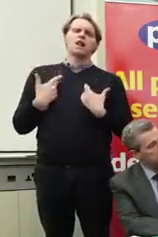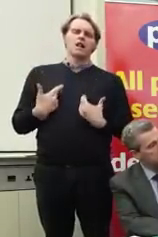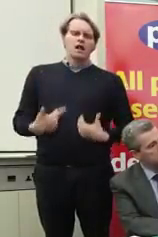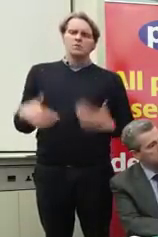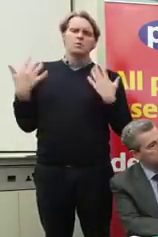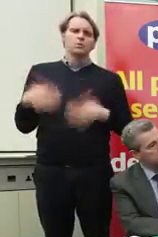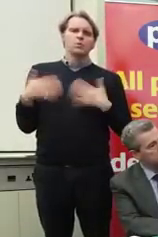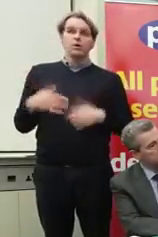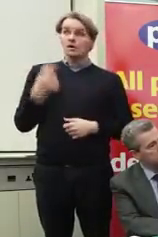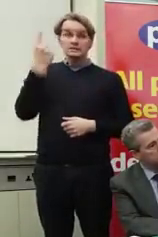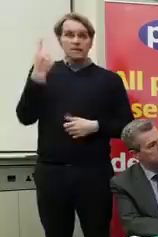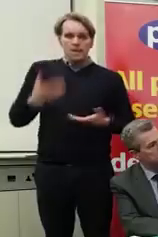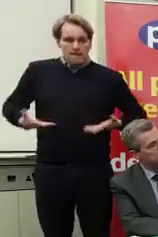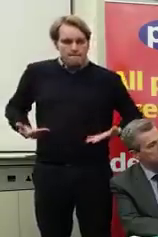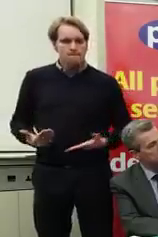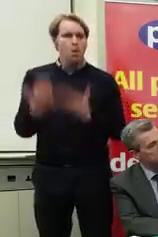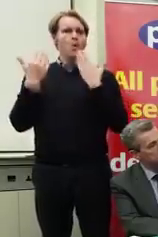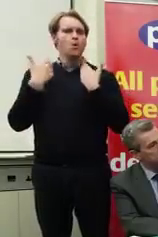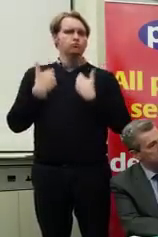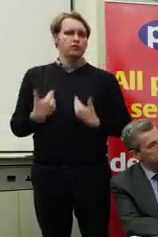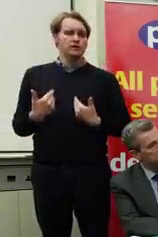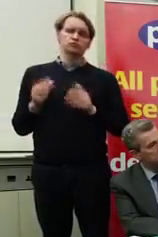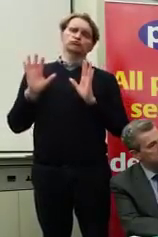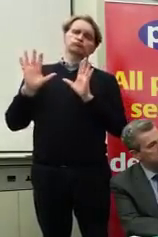people are born into wealth and you can't